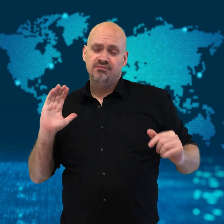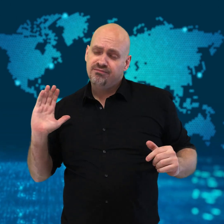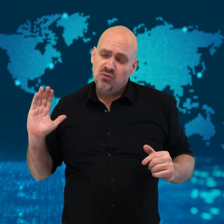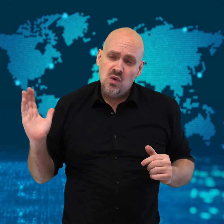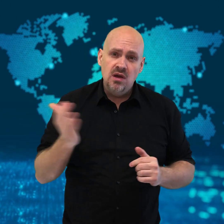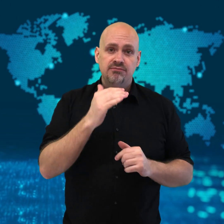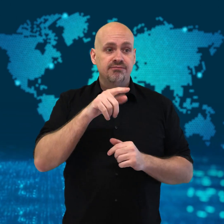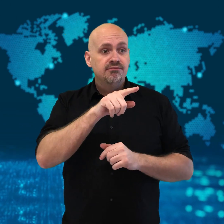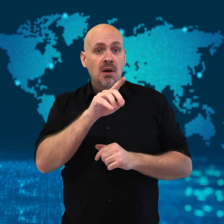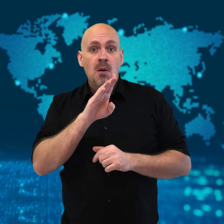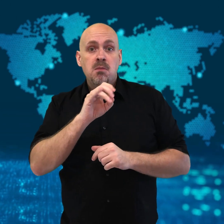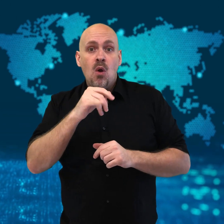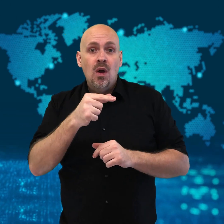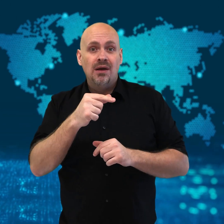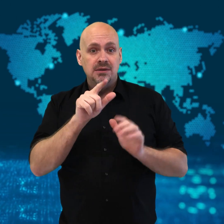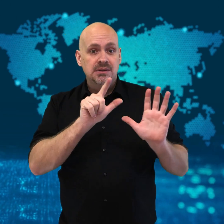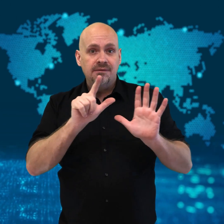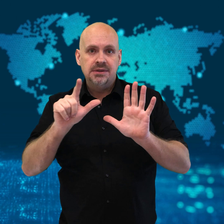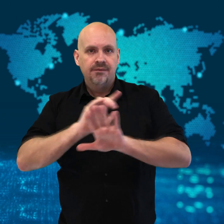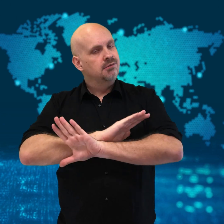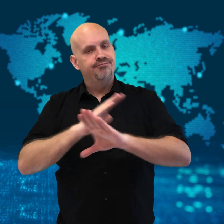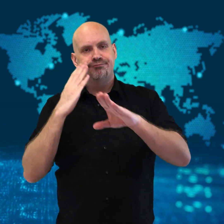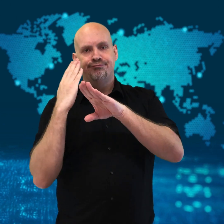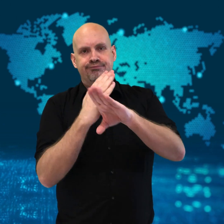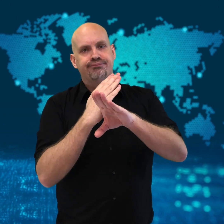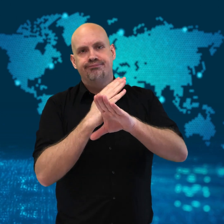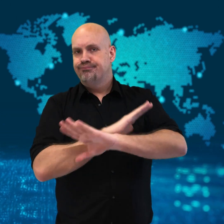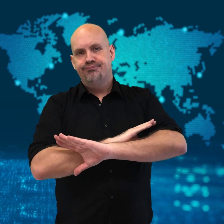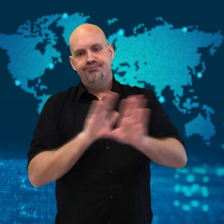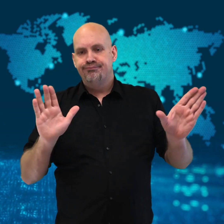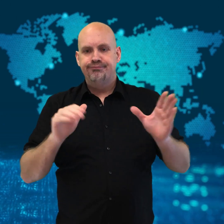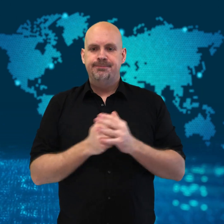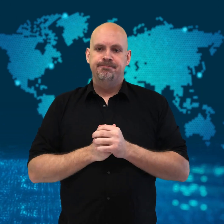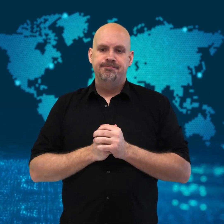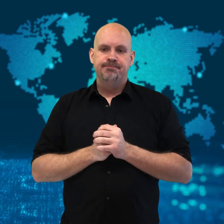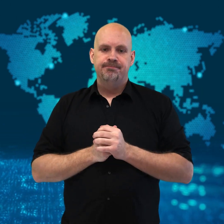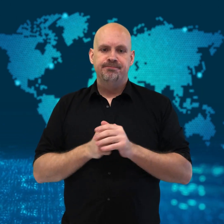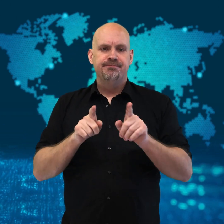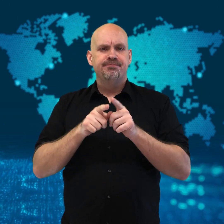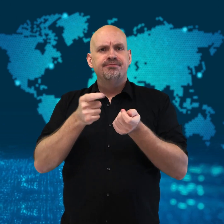Japan has suspended all use of the plane.